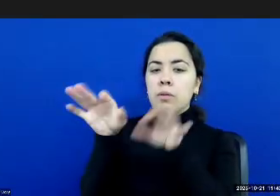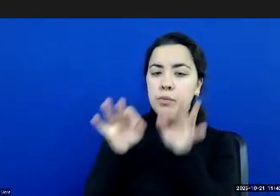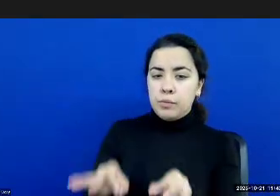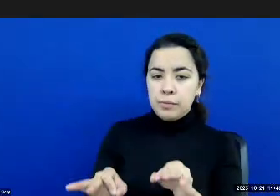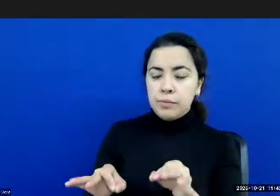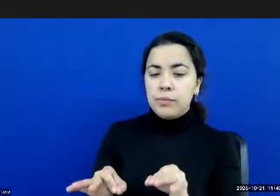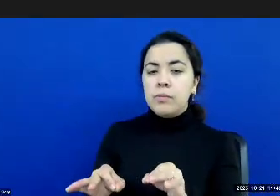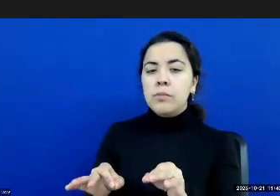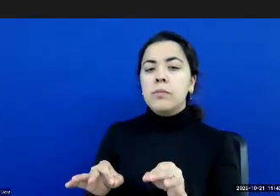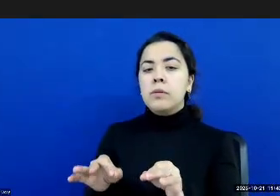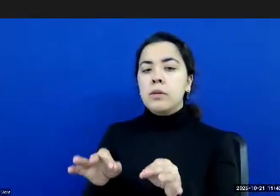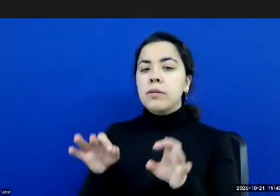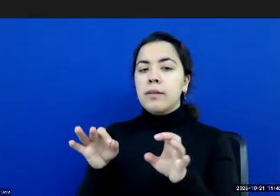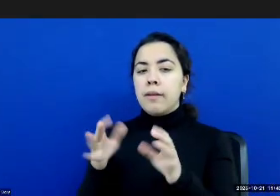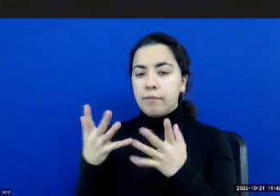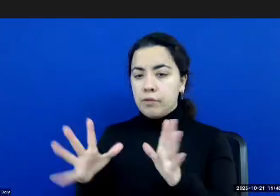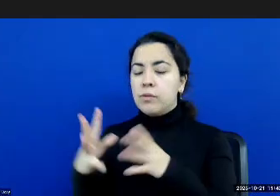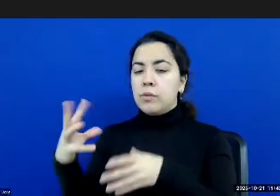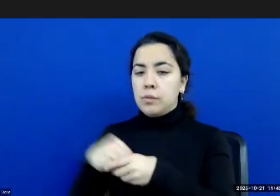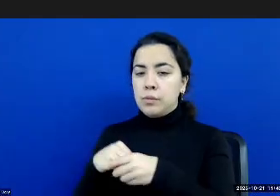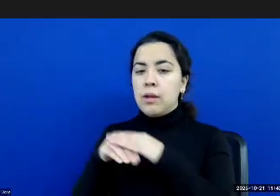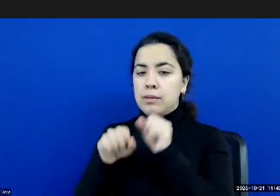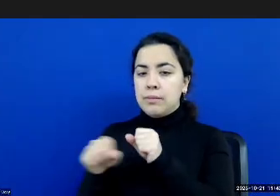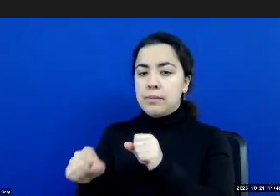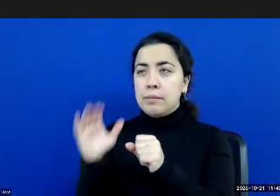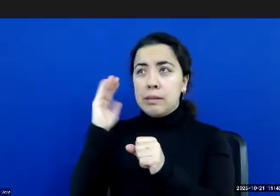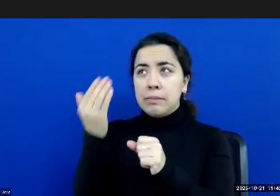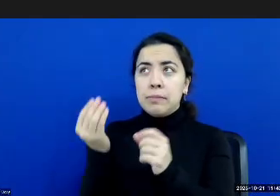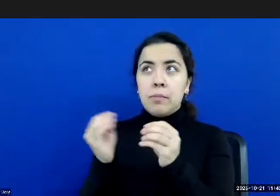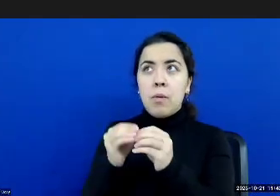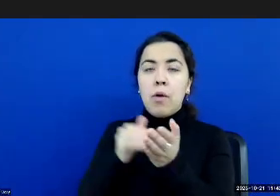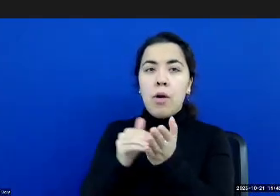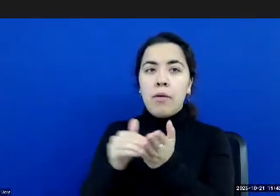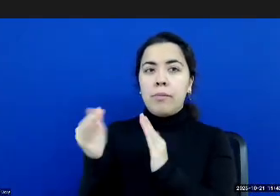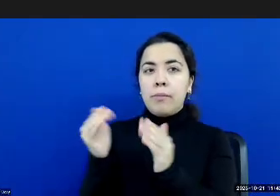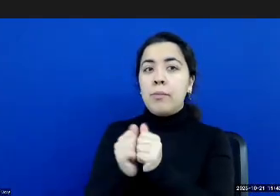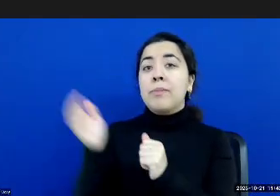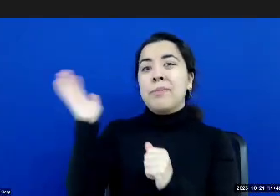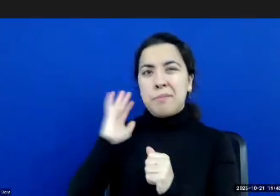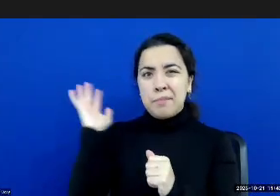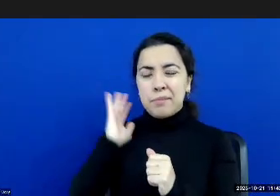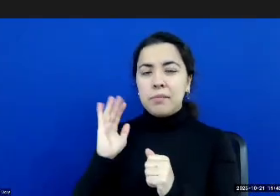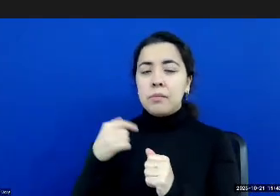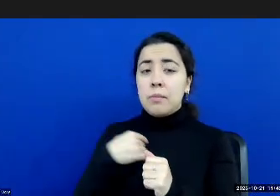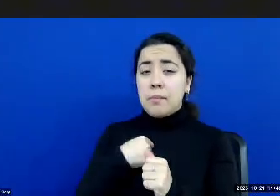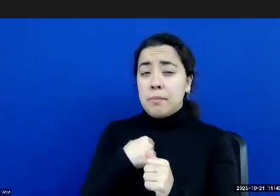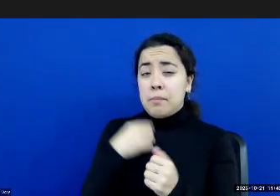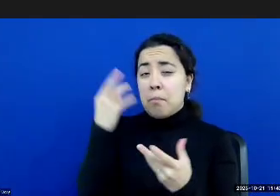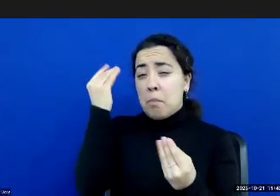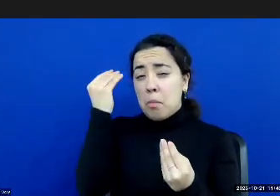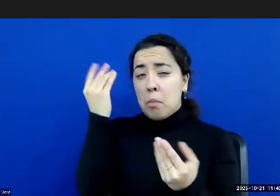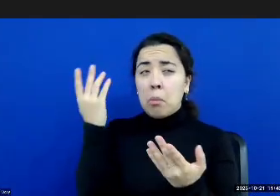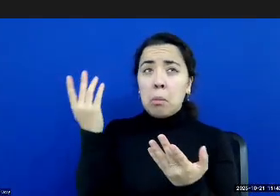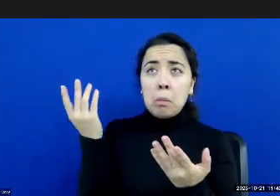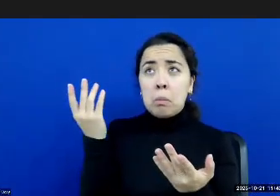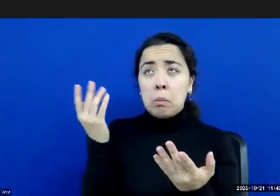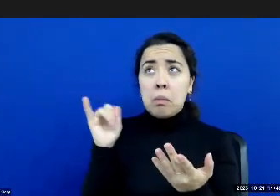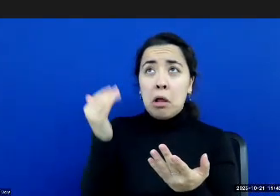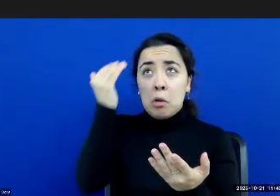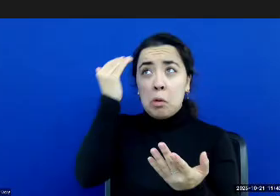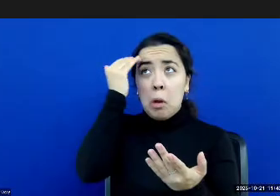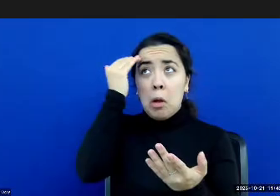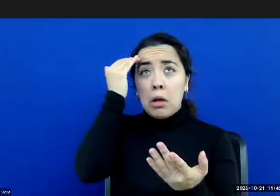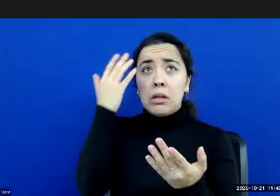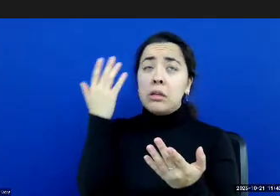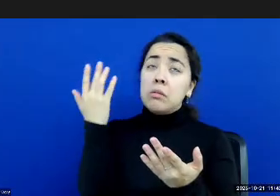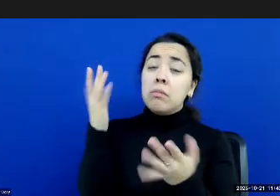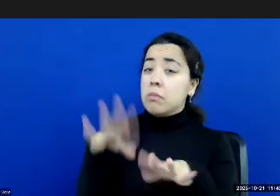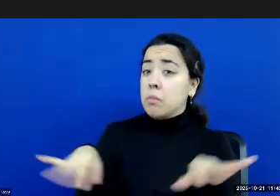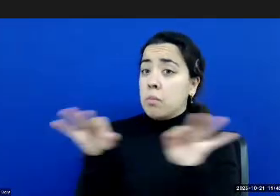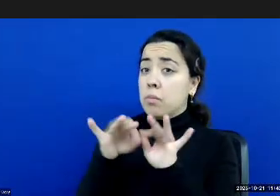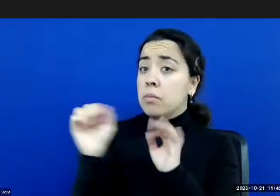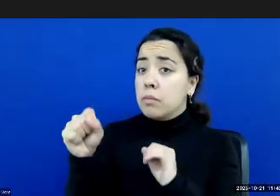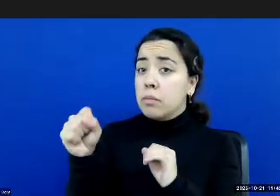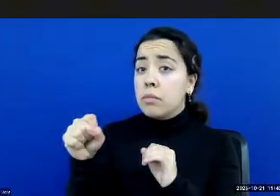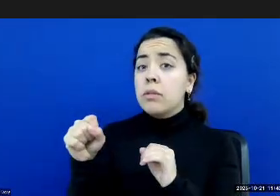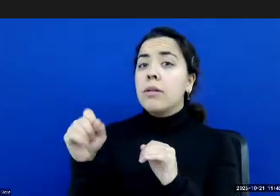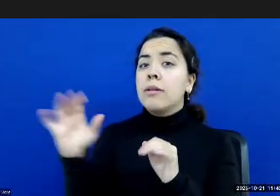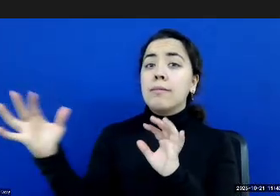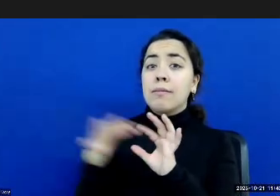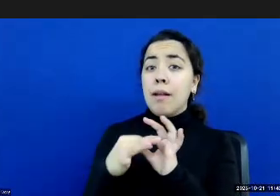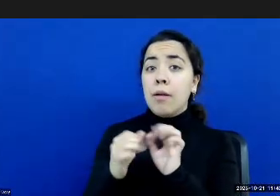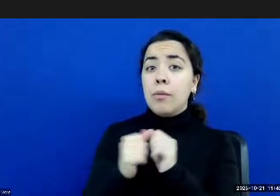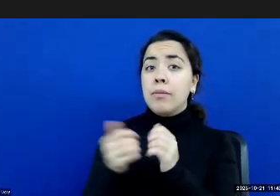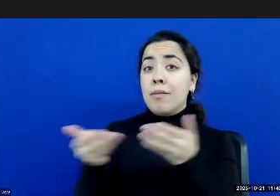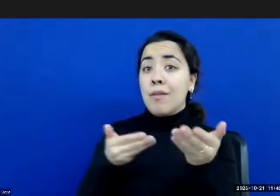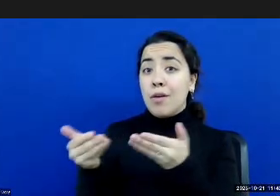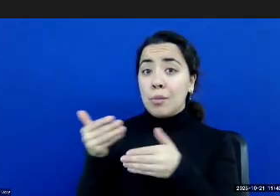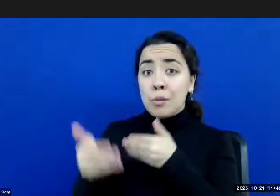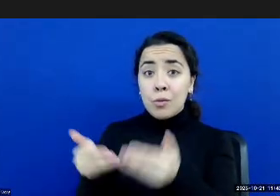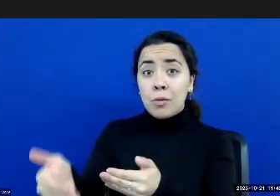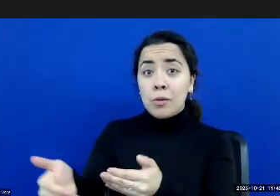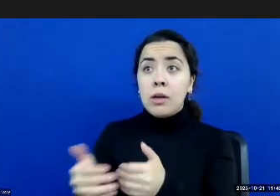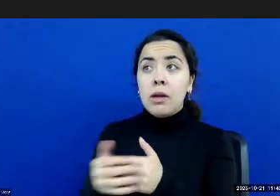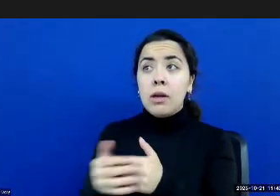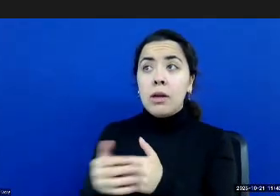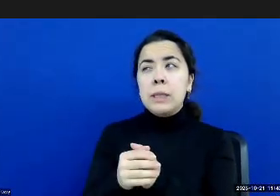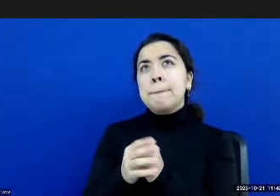Kathleen DeForest: job descriptions and such, that do include accessibility a little more often than I had in the past. So I think having that knowledge is very important, and tying it into the hiring process.